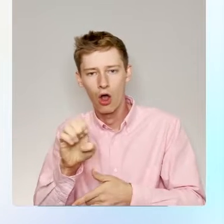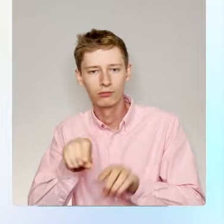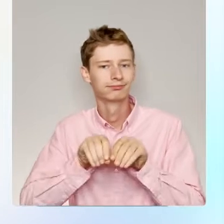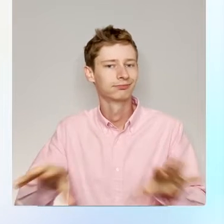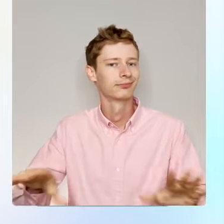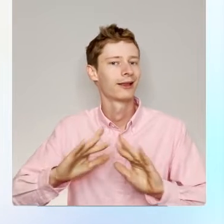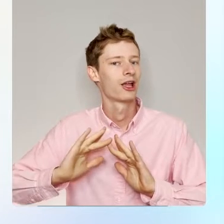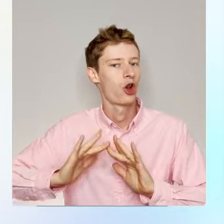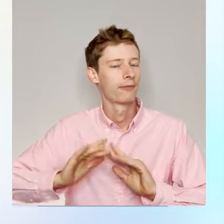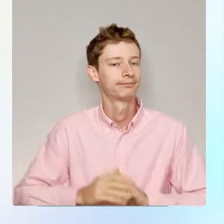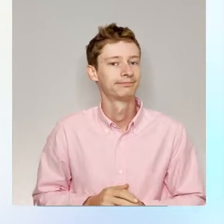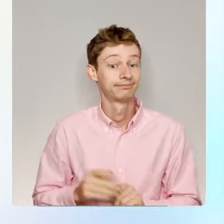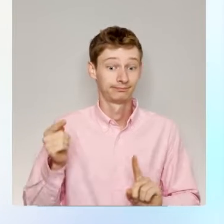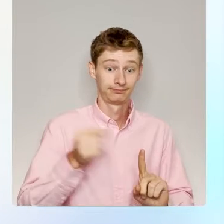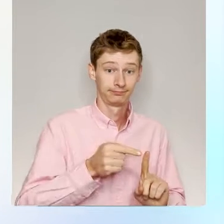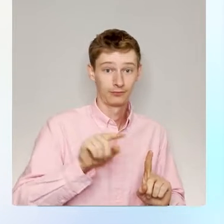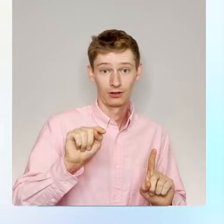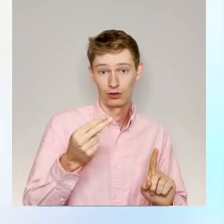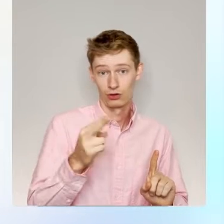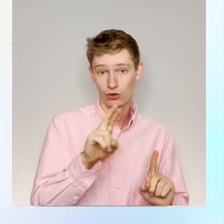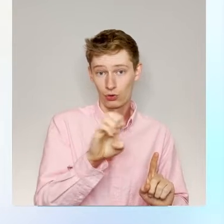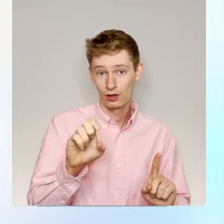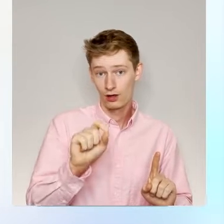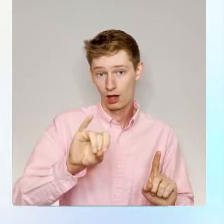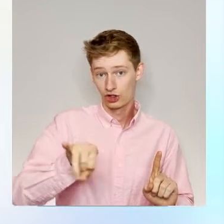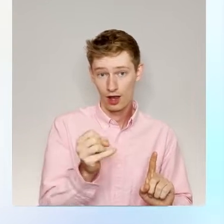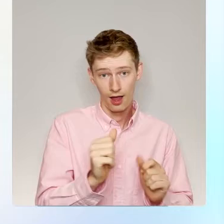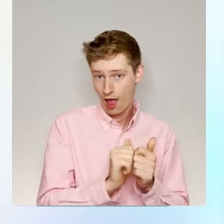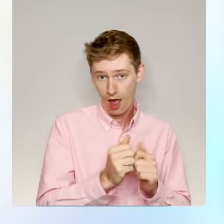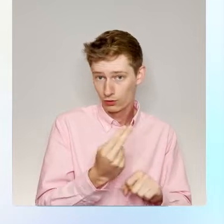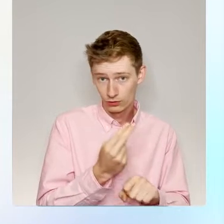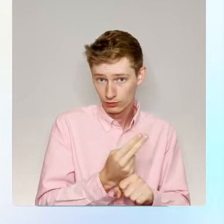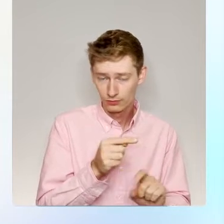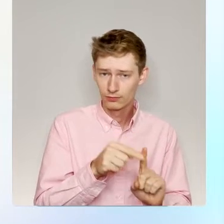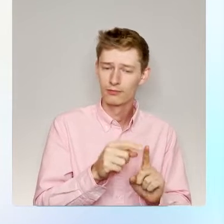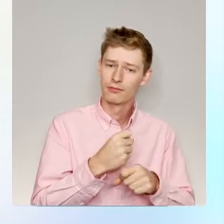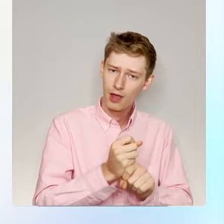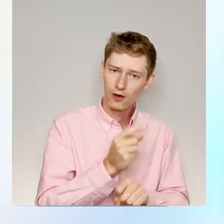Three.js is built for the web and focused on rendering, and it's designed to be composed with other modules